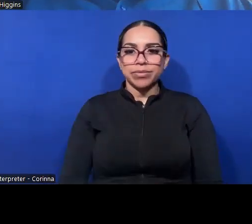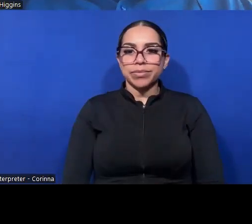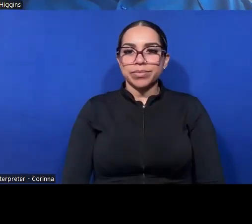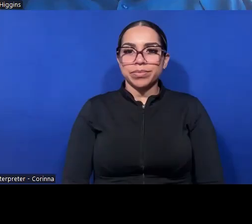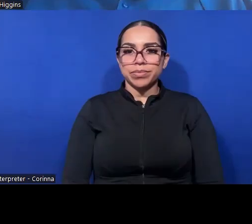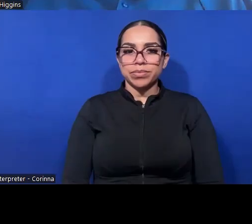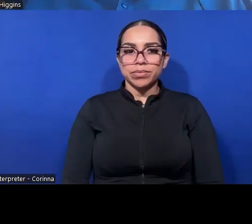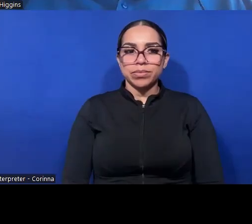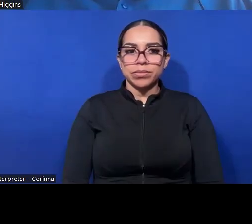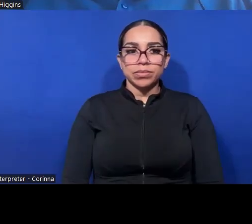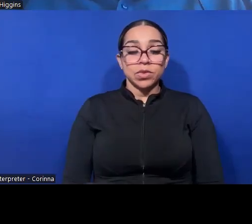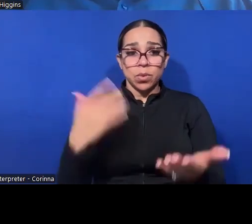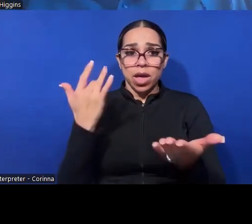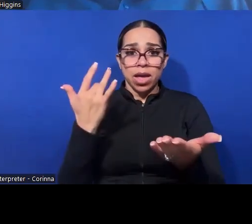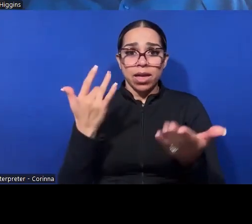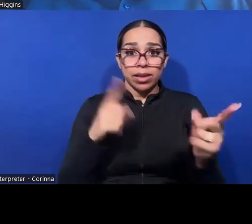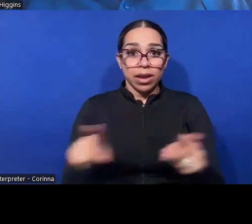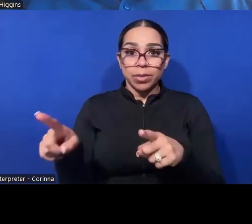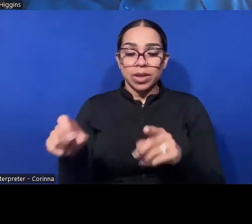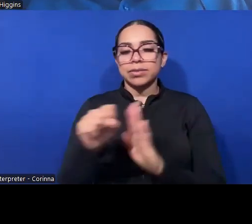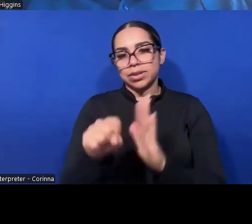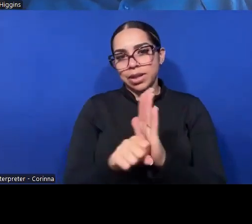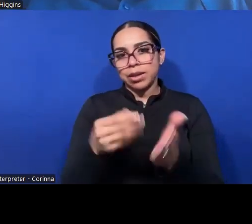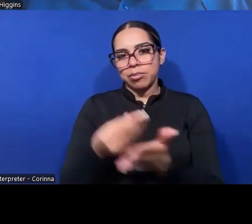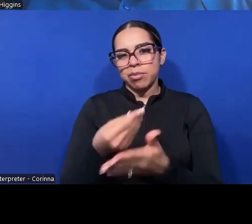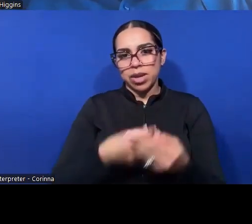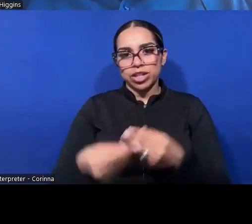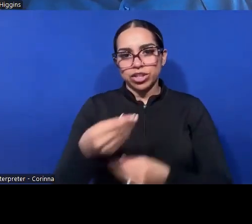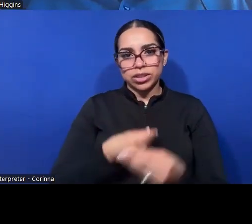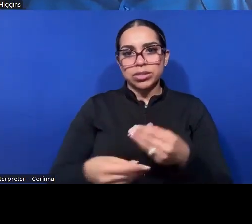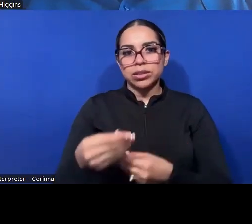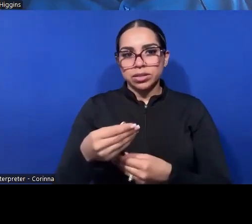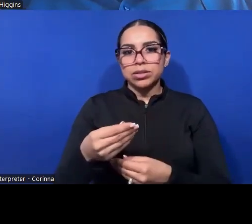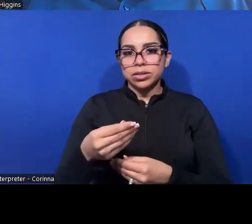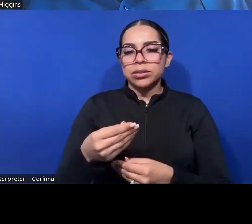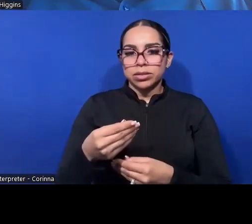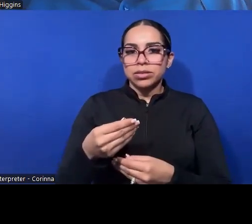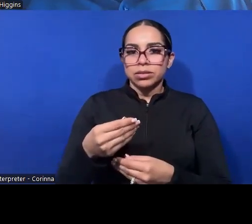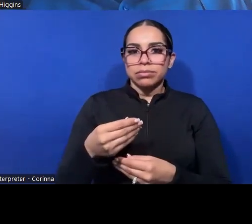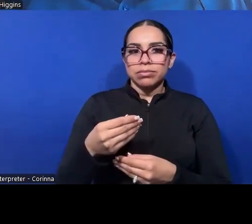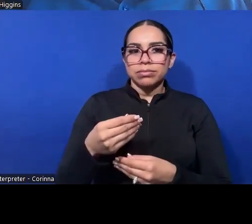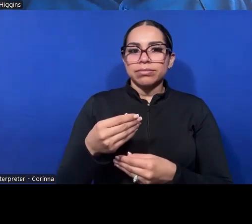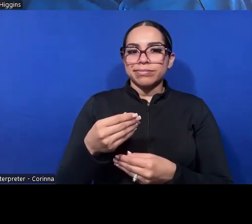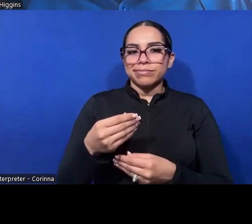Why did this happen? This happened because of the state budget. And, that's why that's the reason for this, rule.